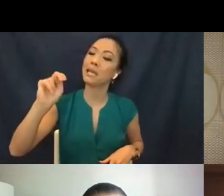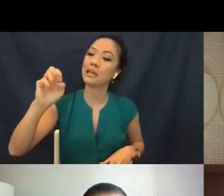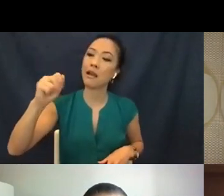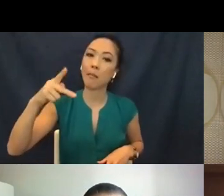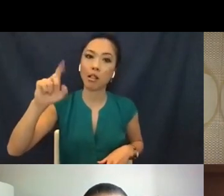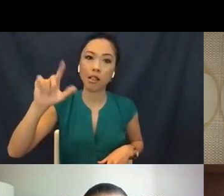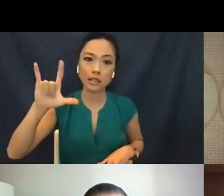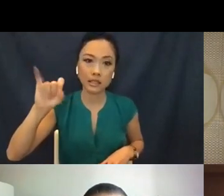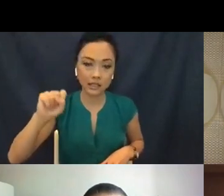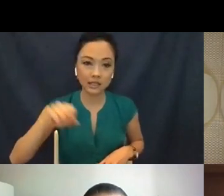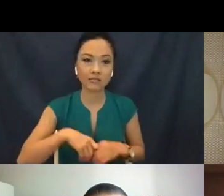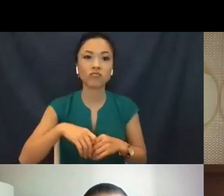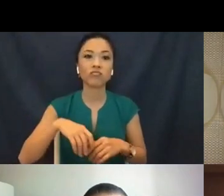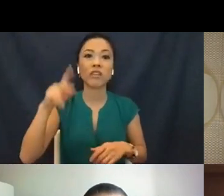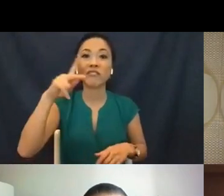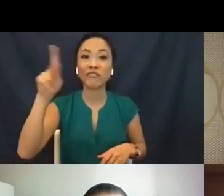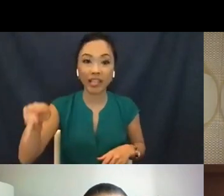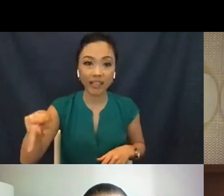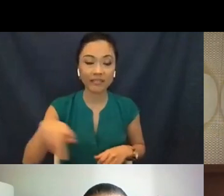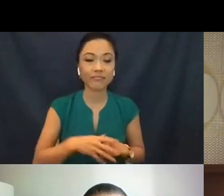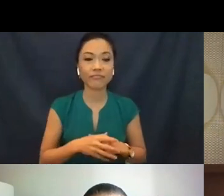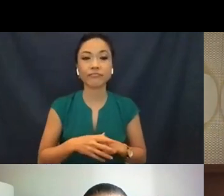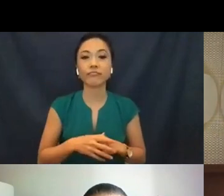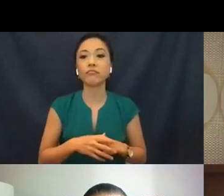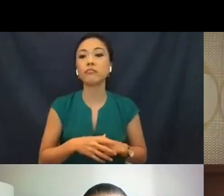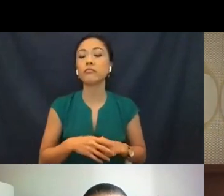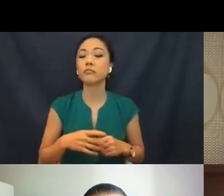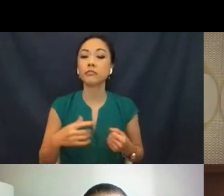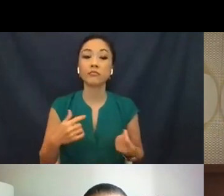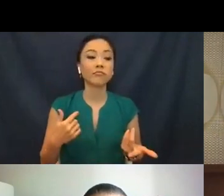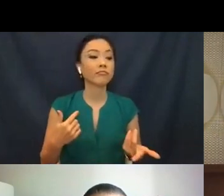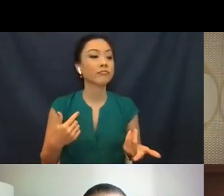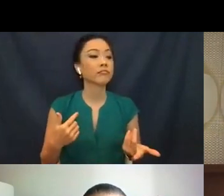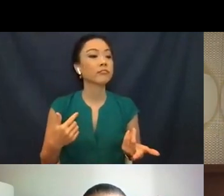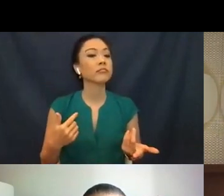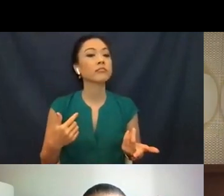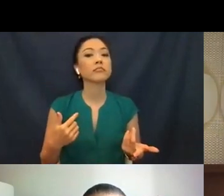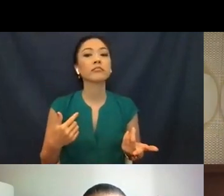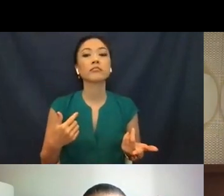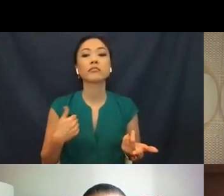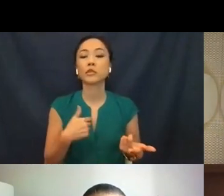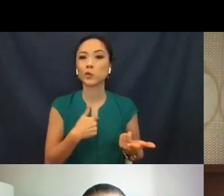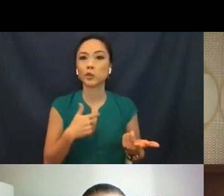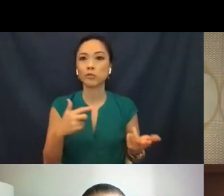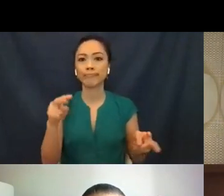17:58:20 and we have been talking a look at what a radical reimaging of what the world